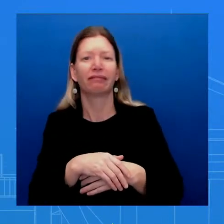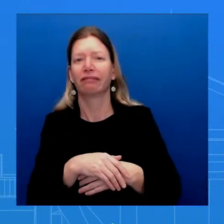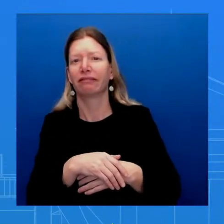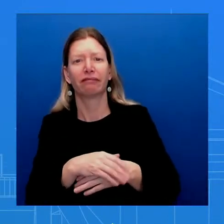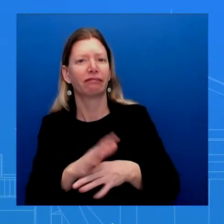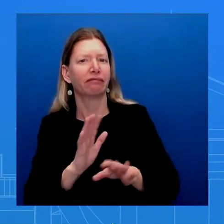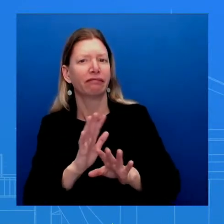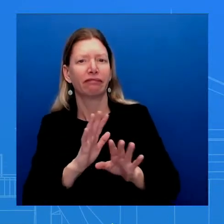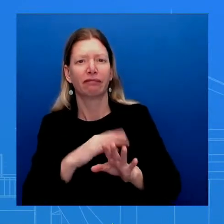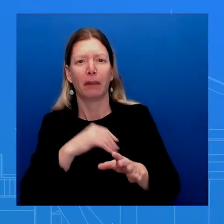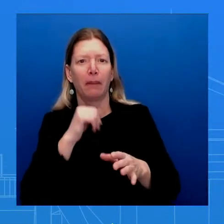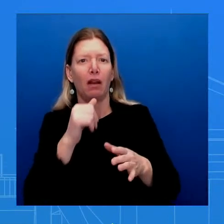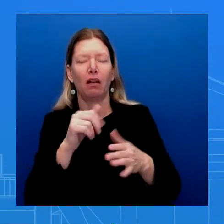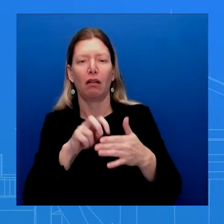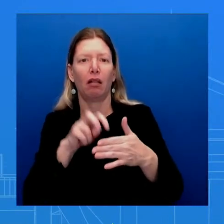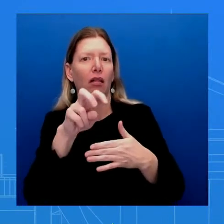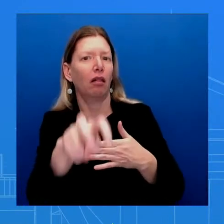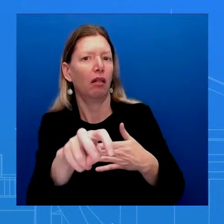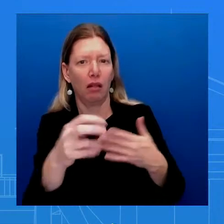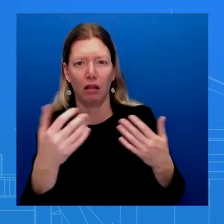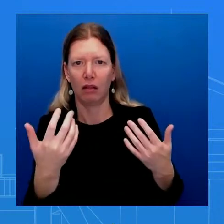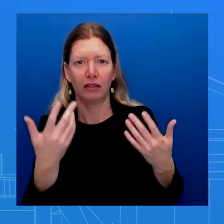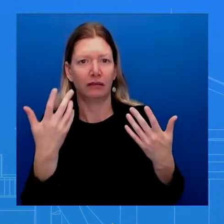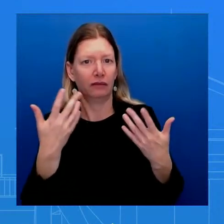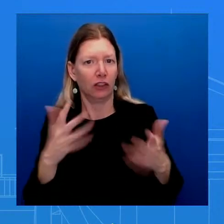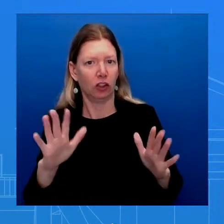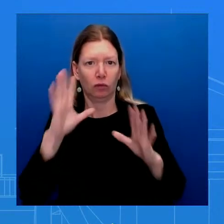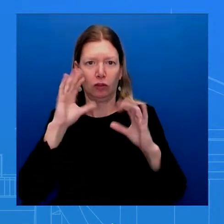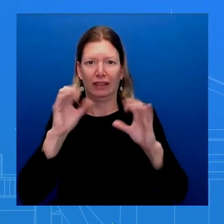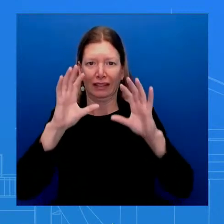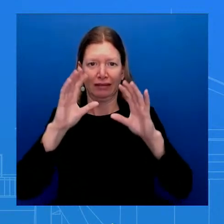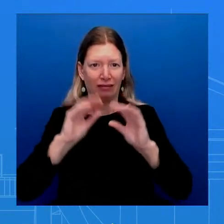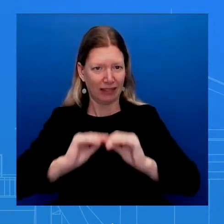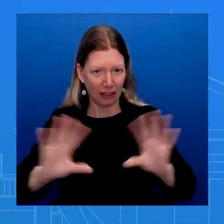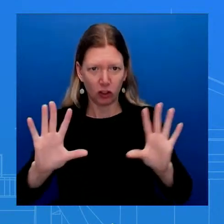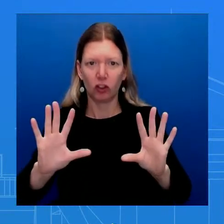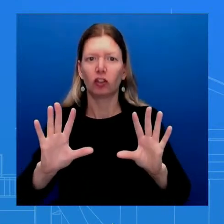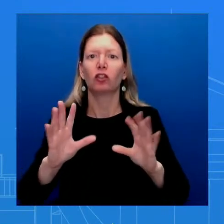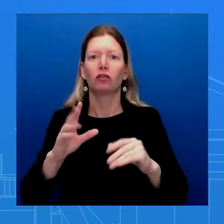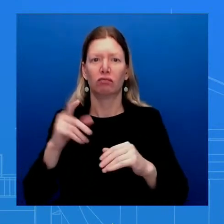Yes, it's a worthwhile fight. He acknowledged that. But he also said in the same breath that the approach